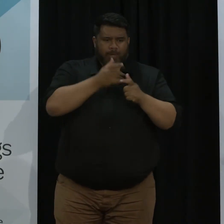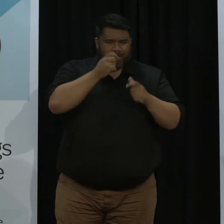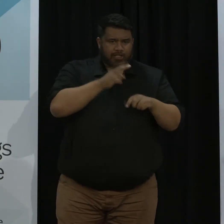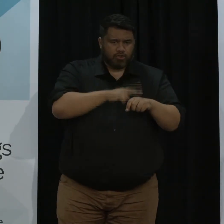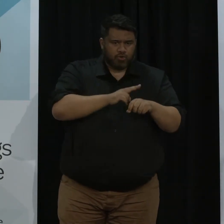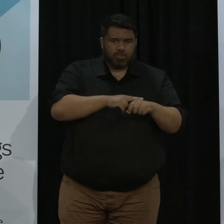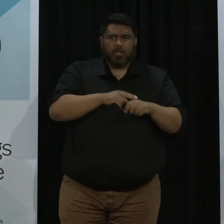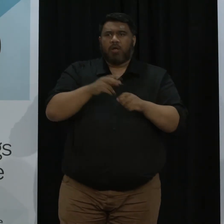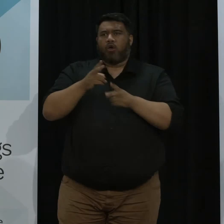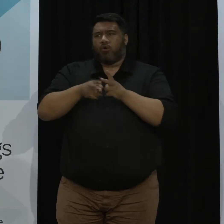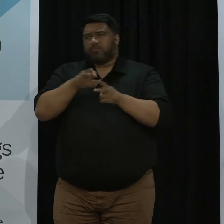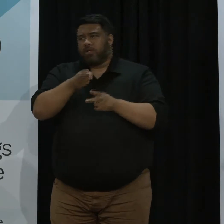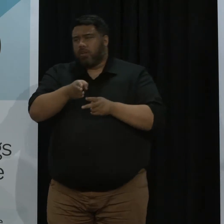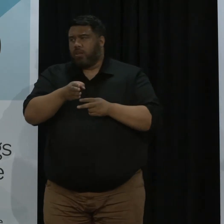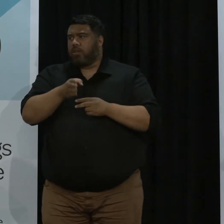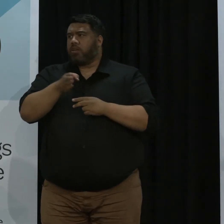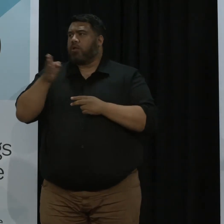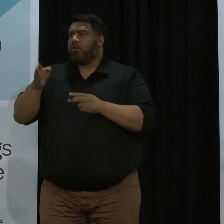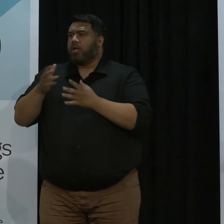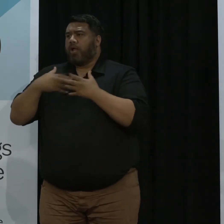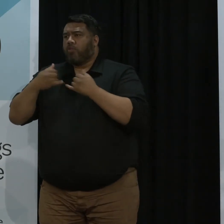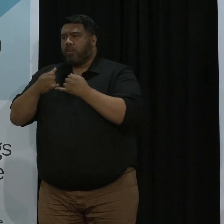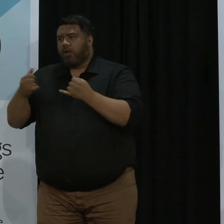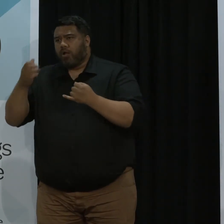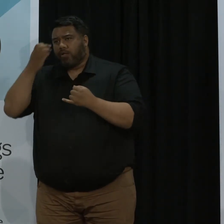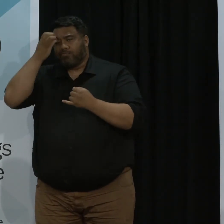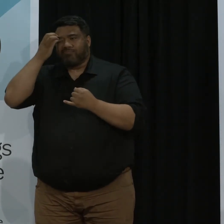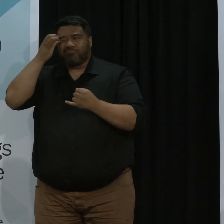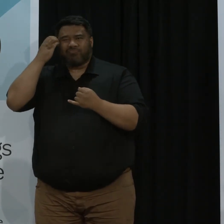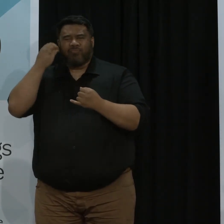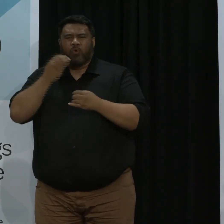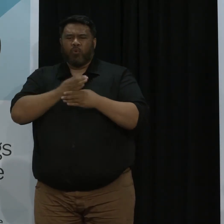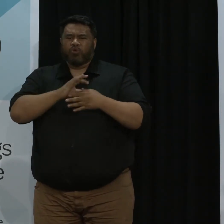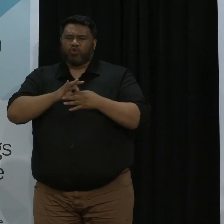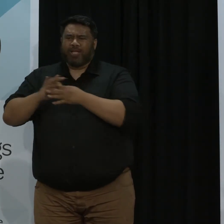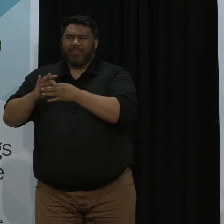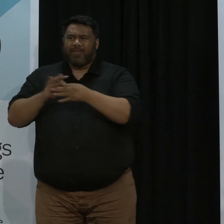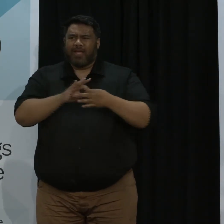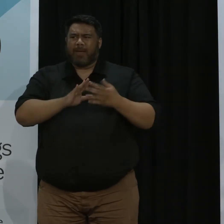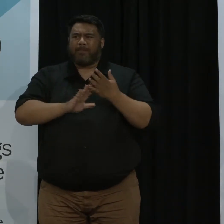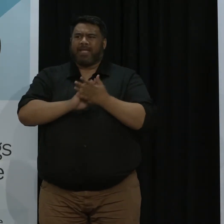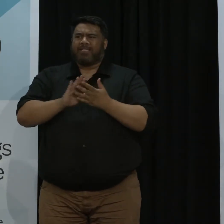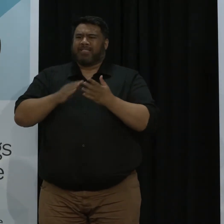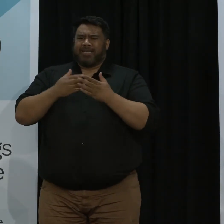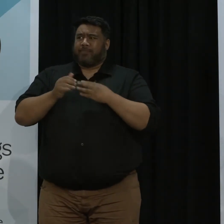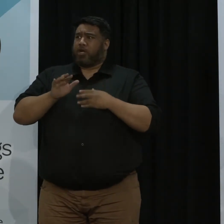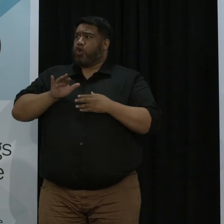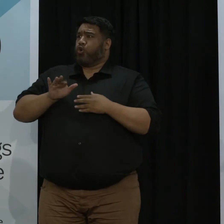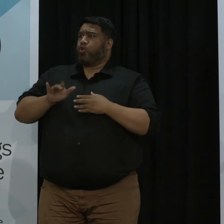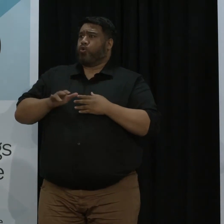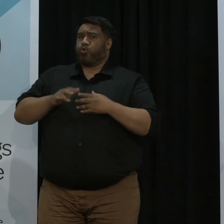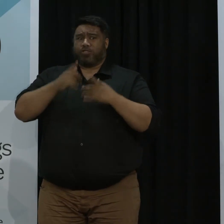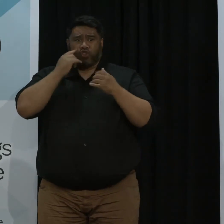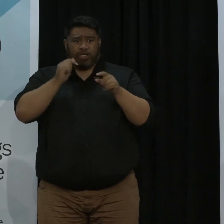that these information systems are being linked up across